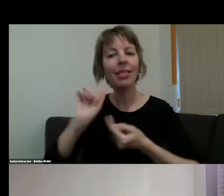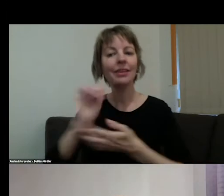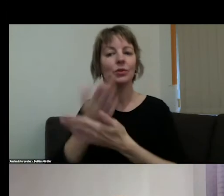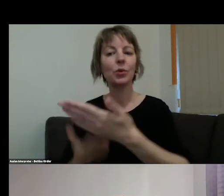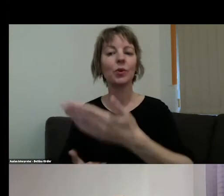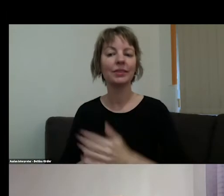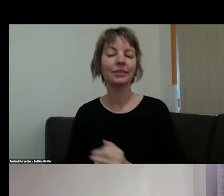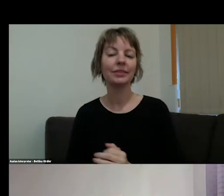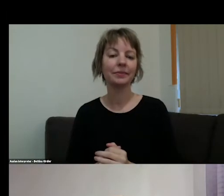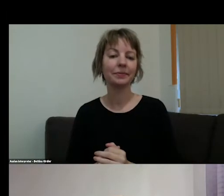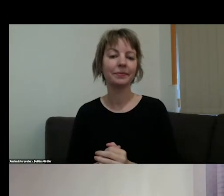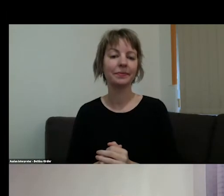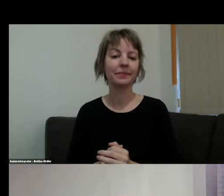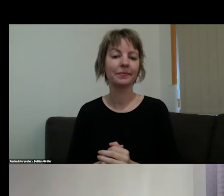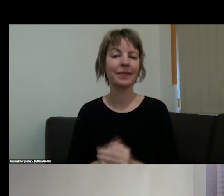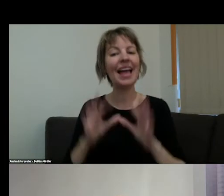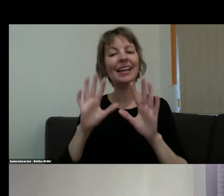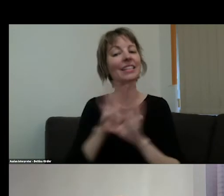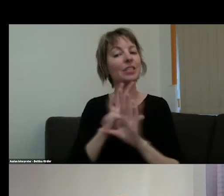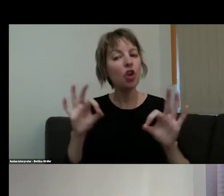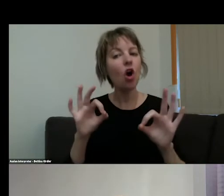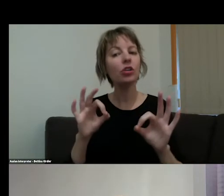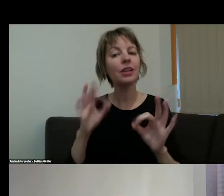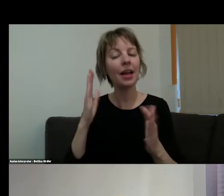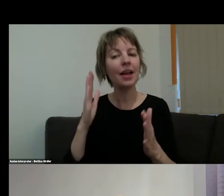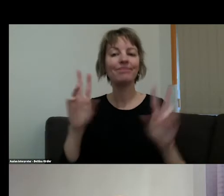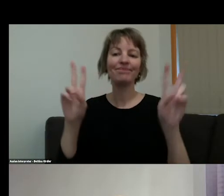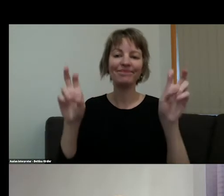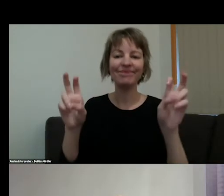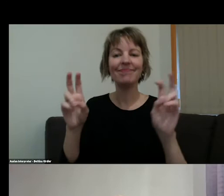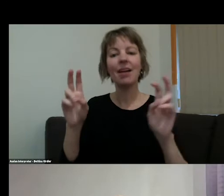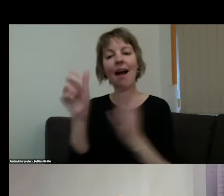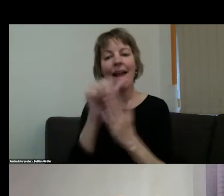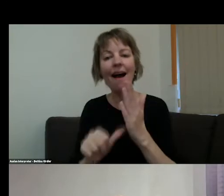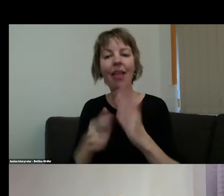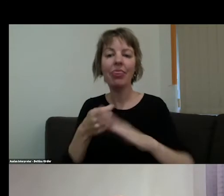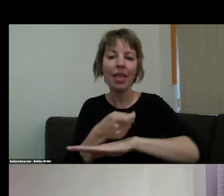is that it's not art therapy. Our program is supported by Defence psychologists,